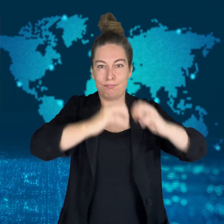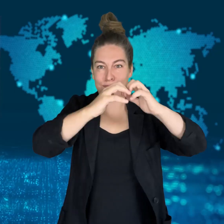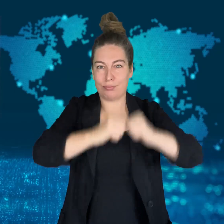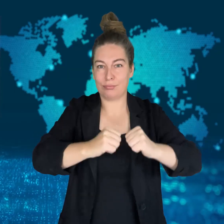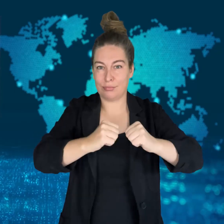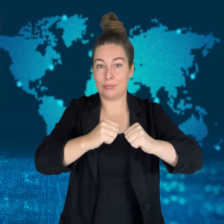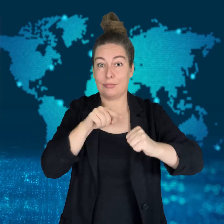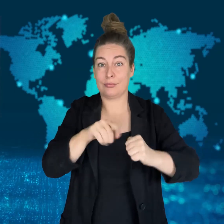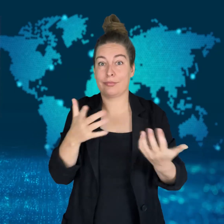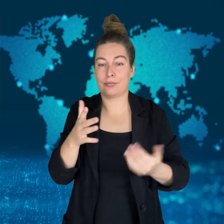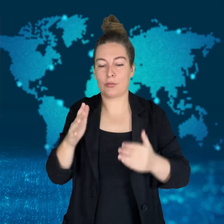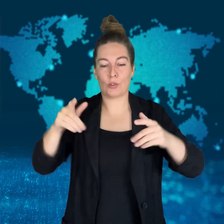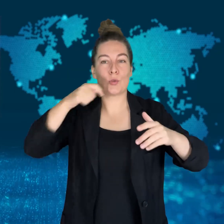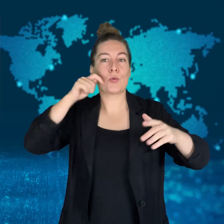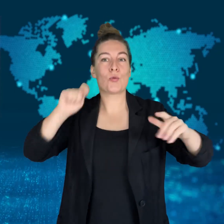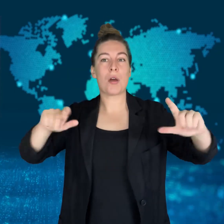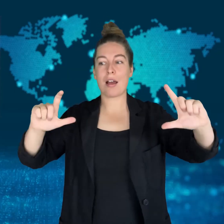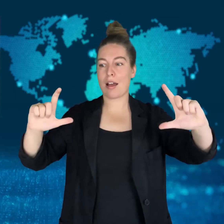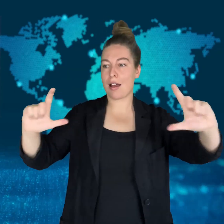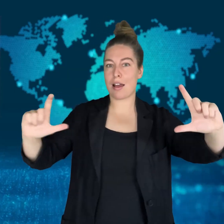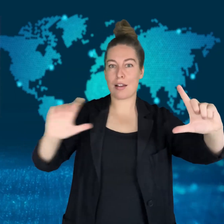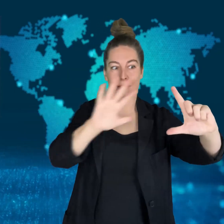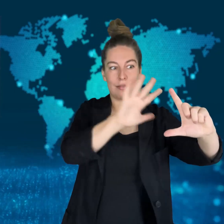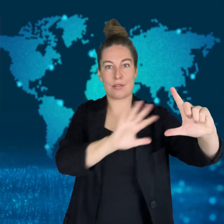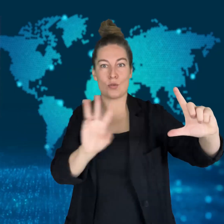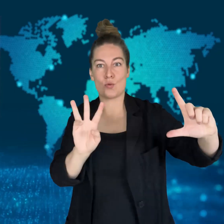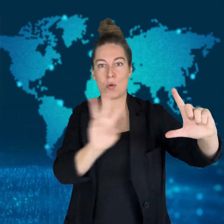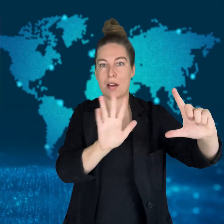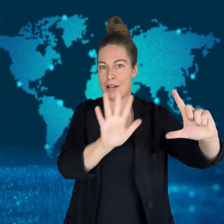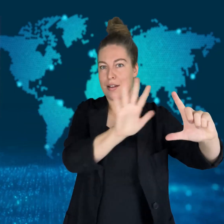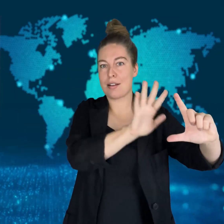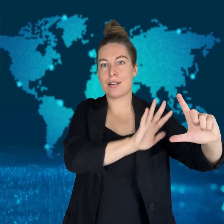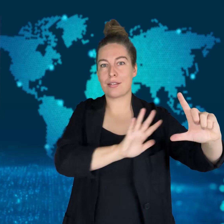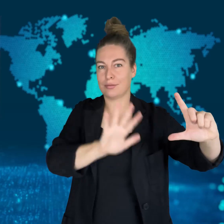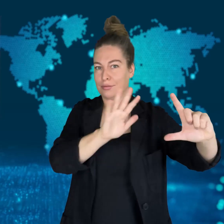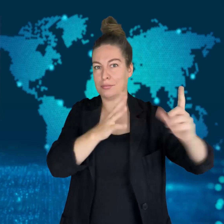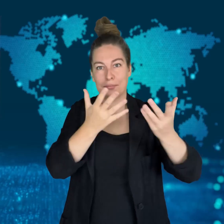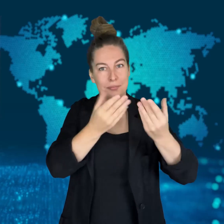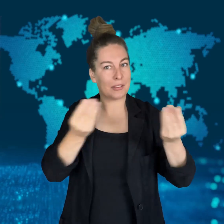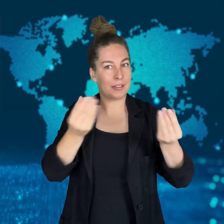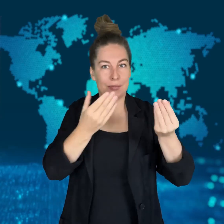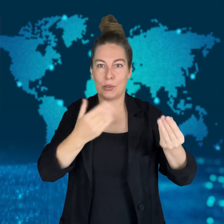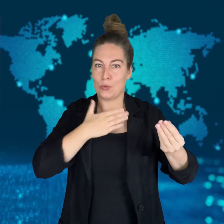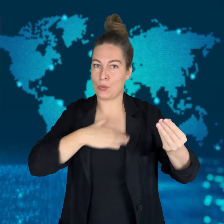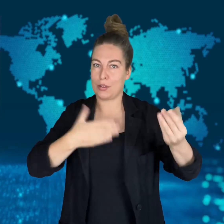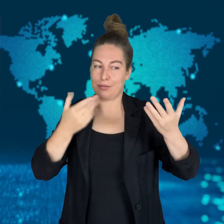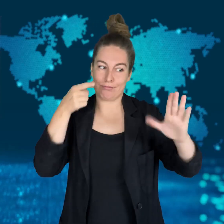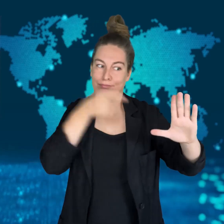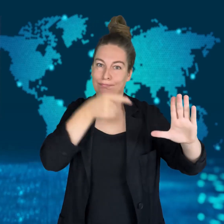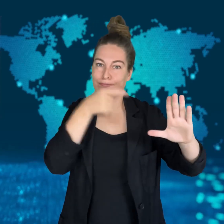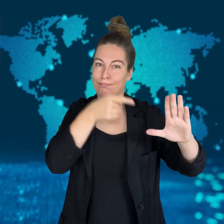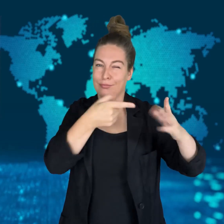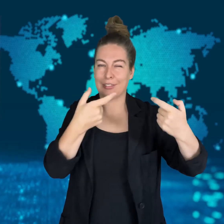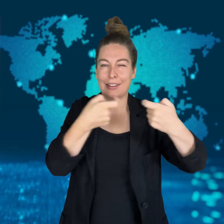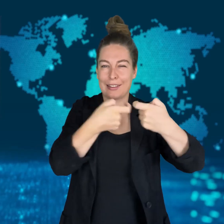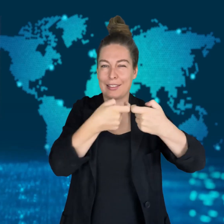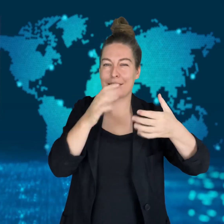A nuclear power plant in western Ukraine has been attacked several times